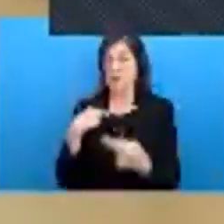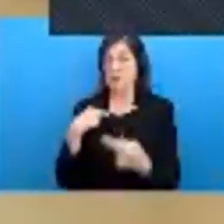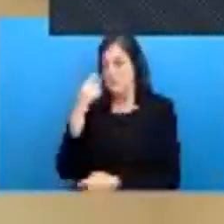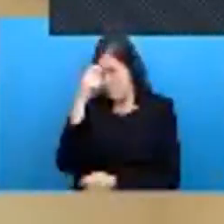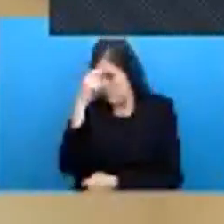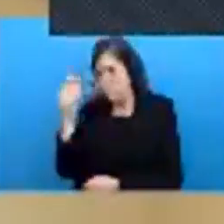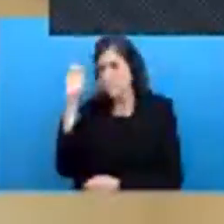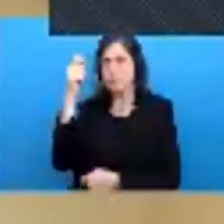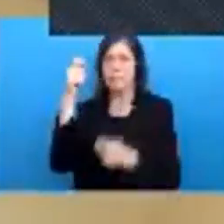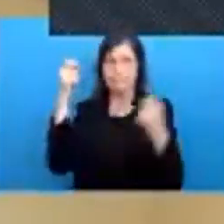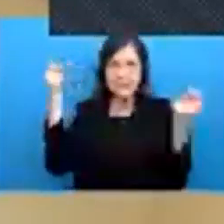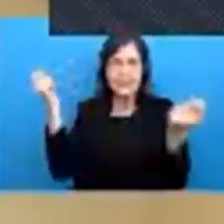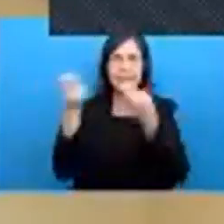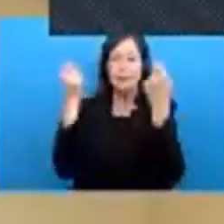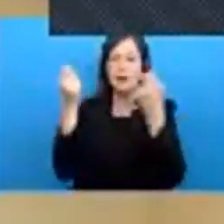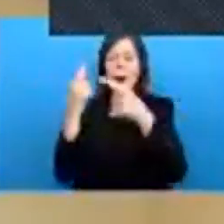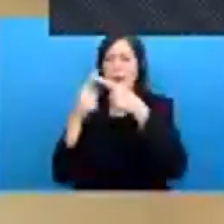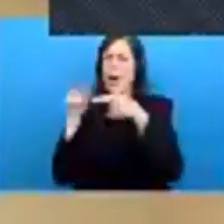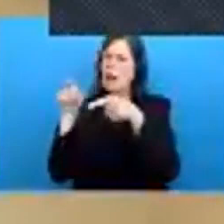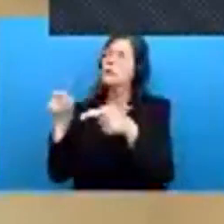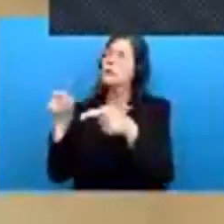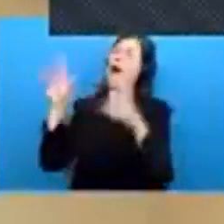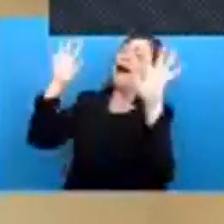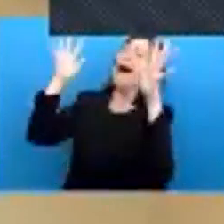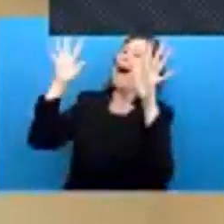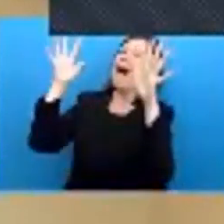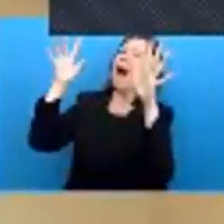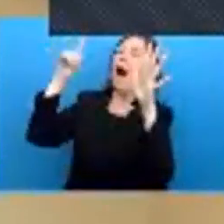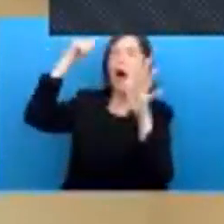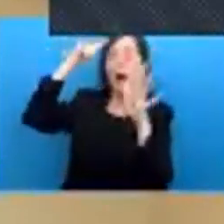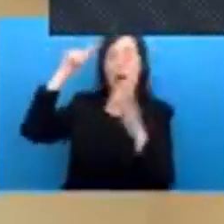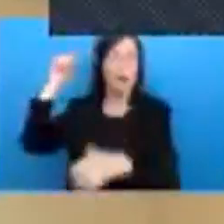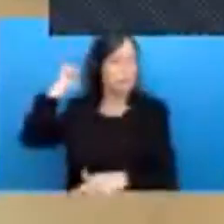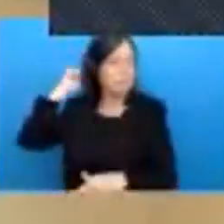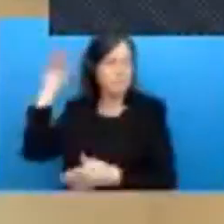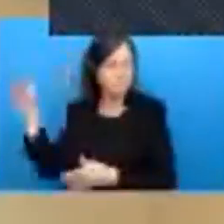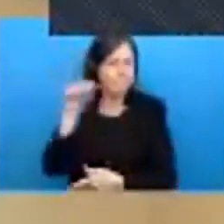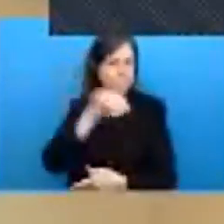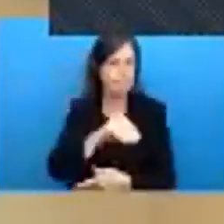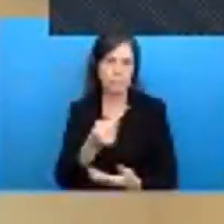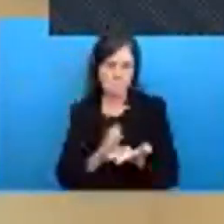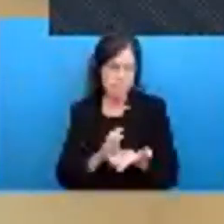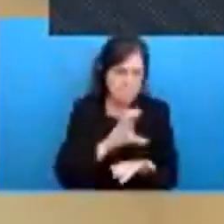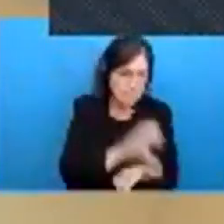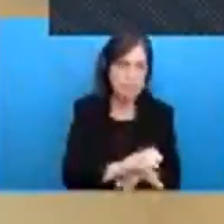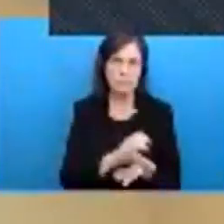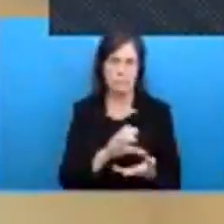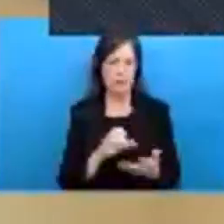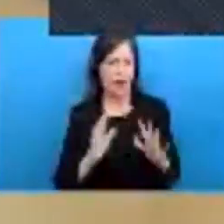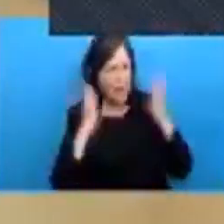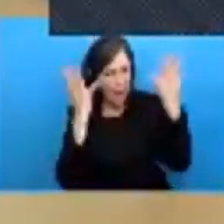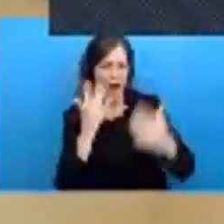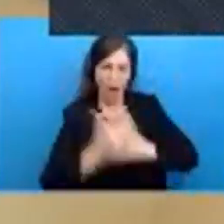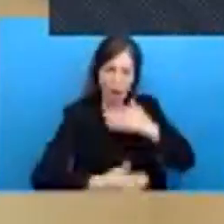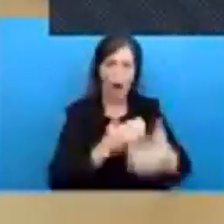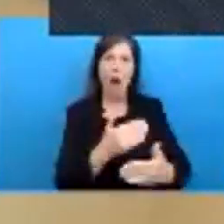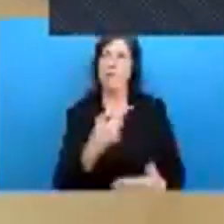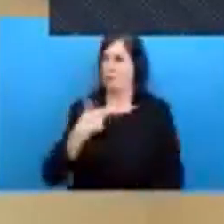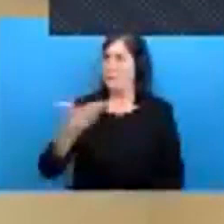of language is embedded into the school system as we accommodate for students and teachers who are hearing impaired and requires sign